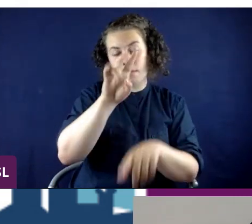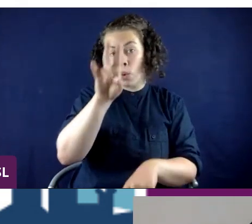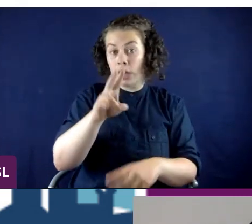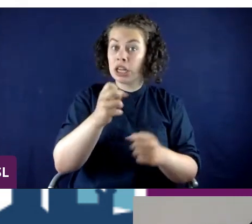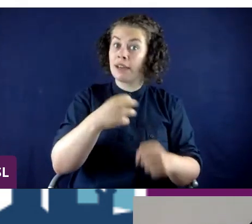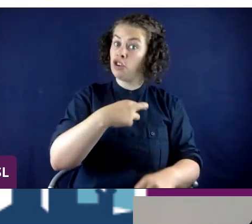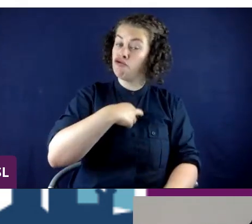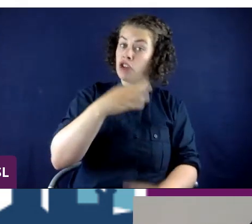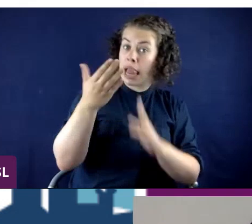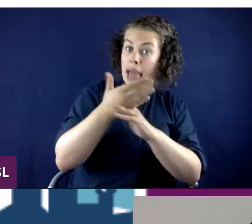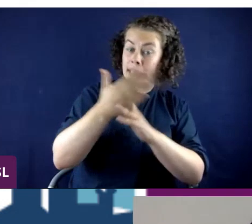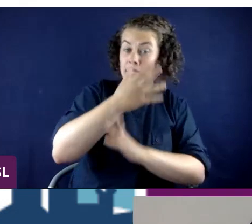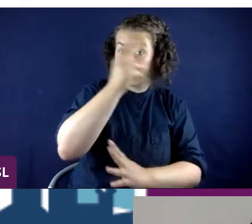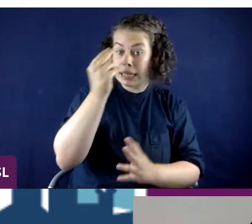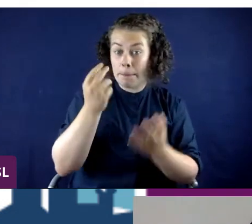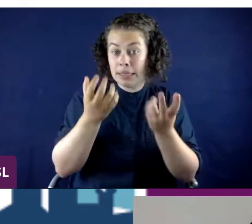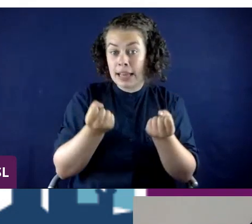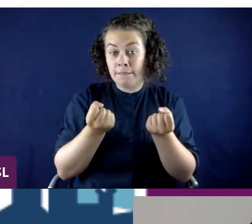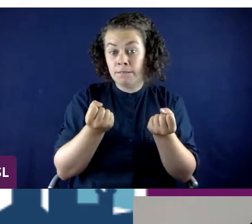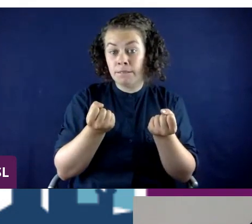Anything you find exciting